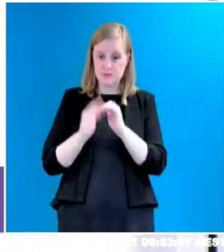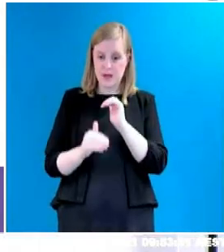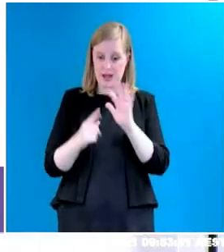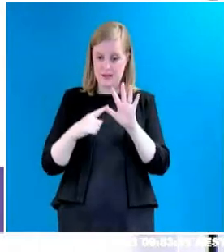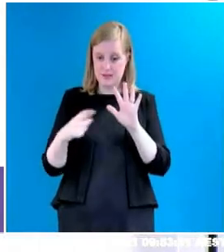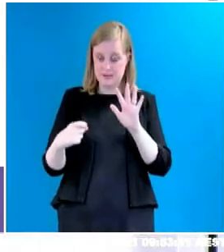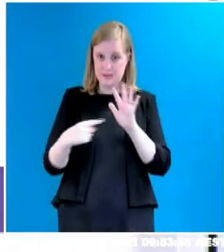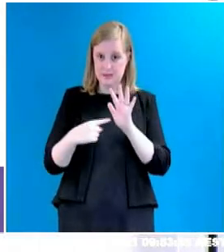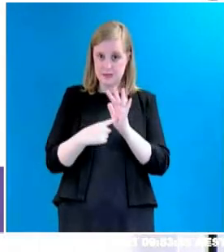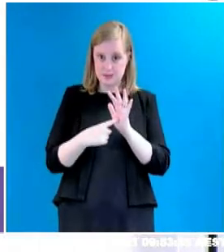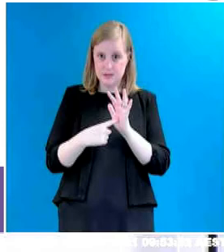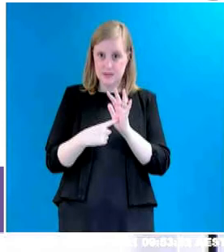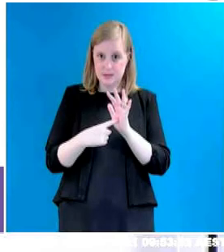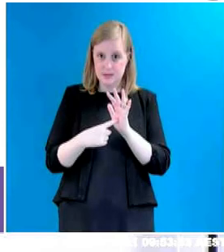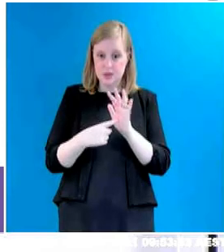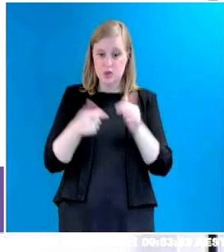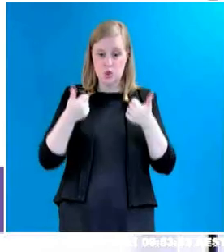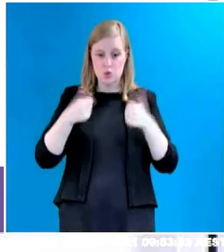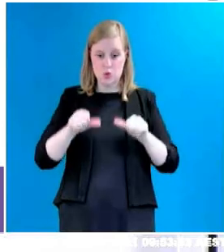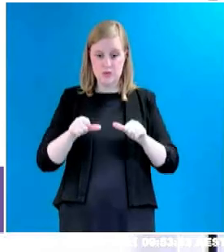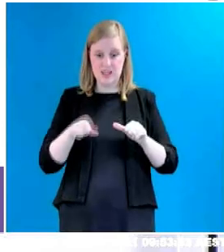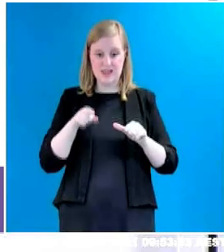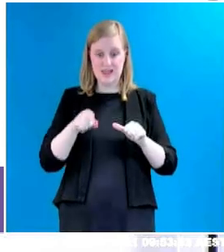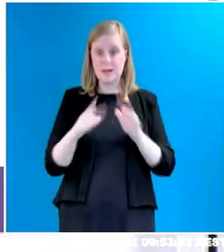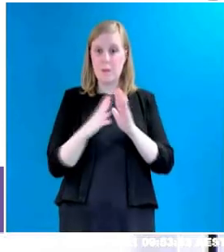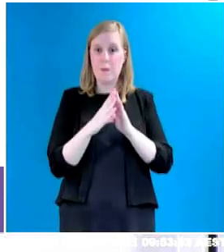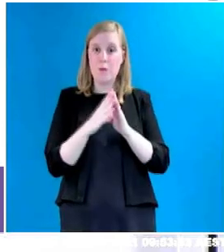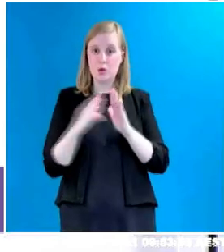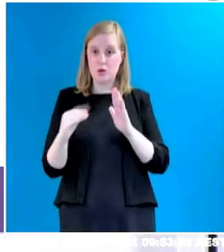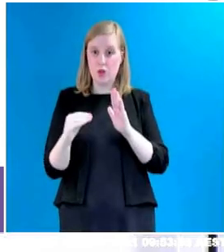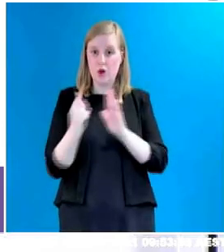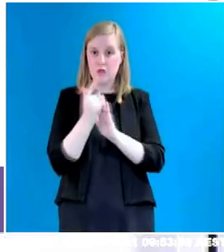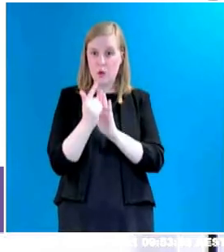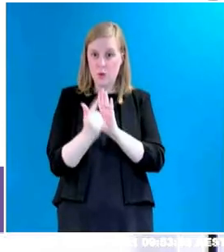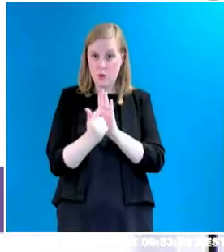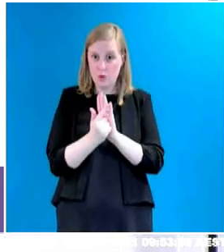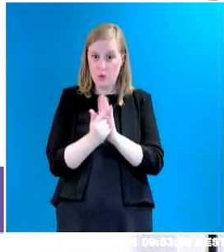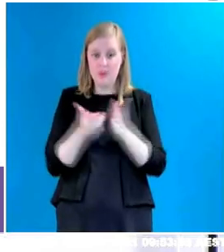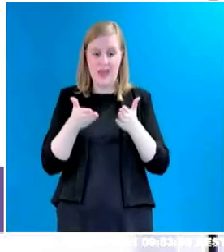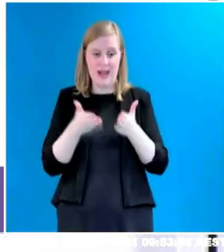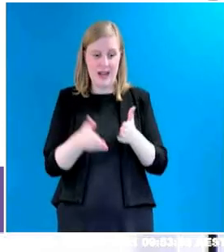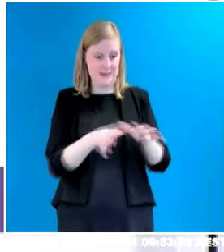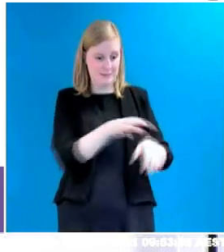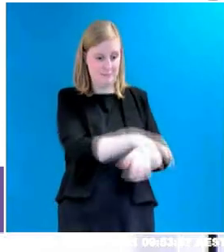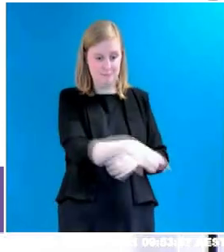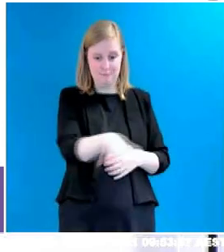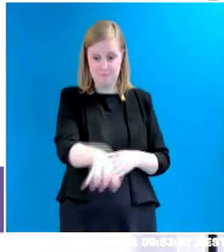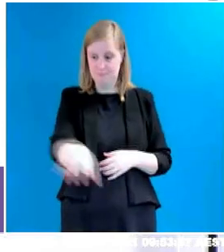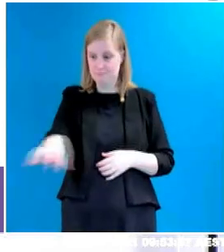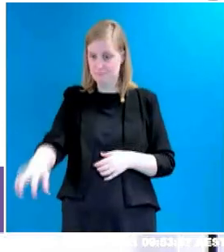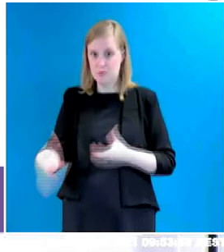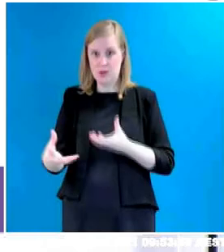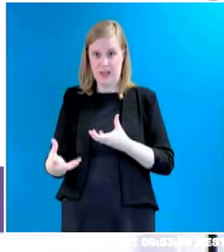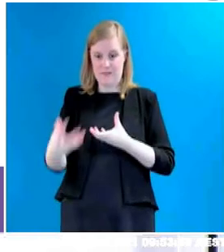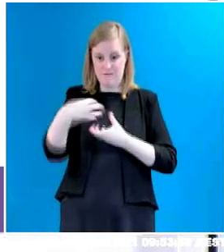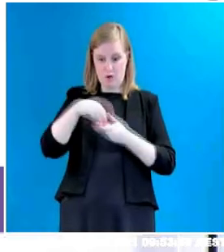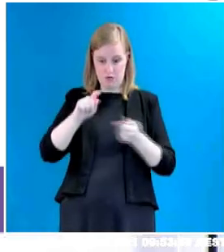working with a dialogue model and to draw on both your experience in this